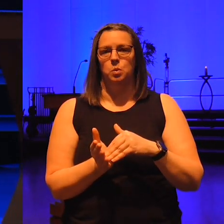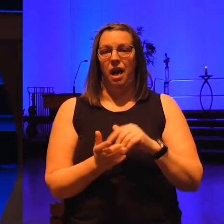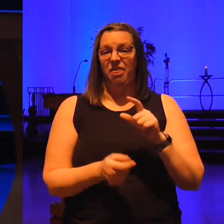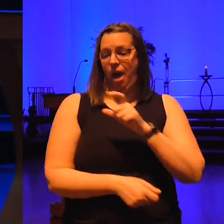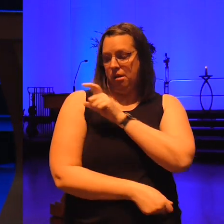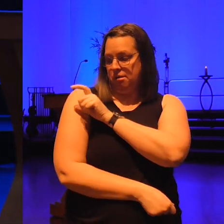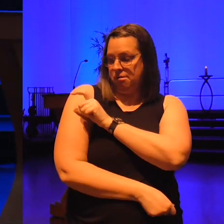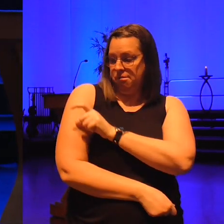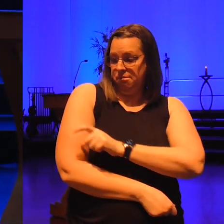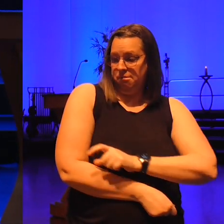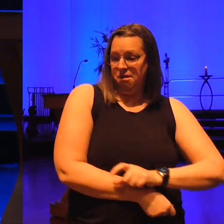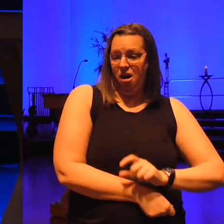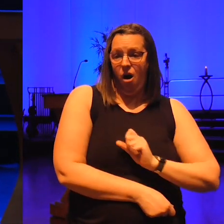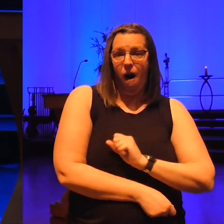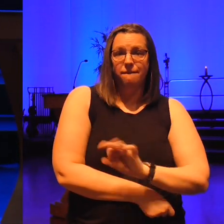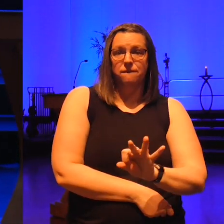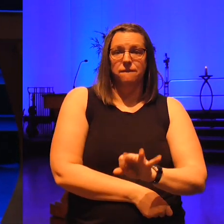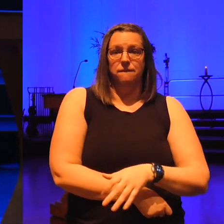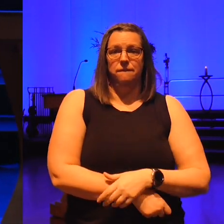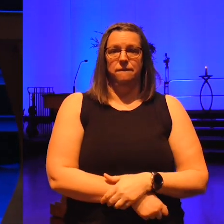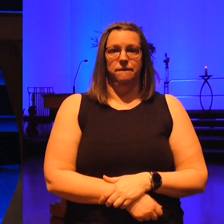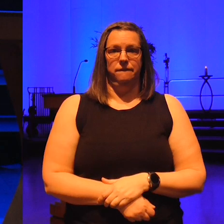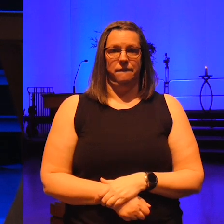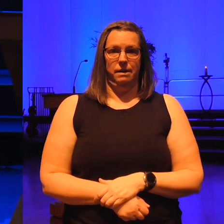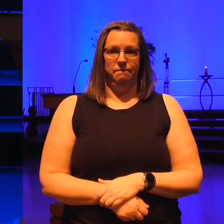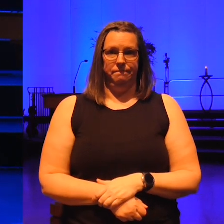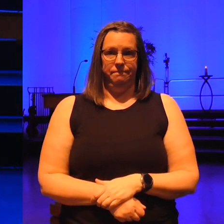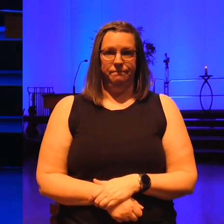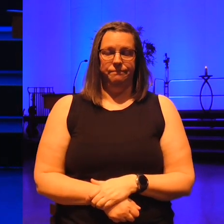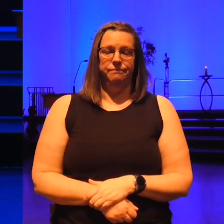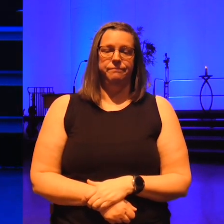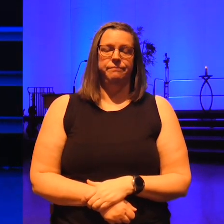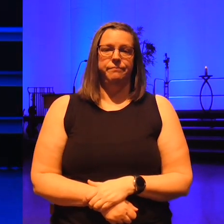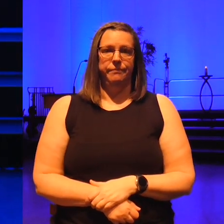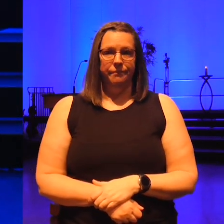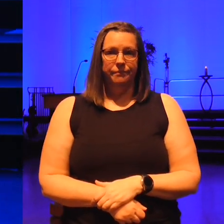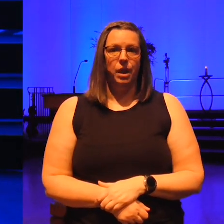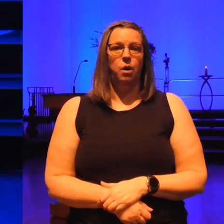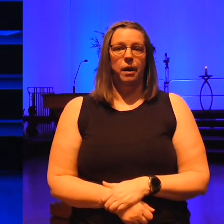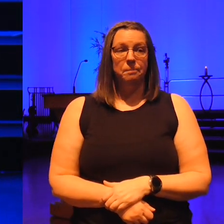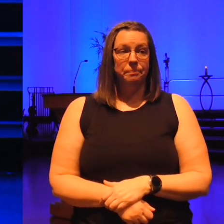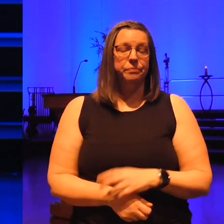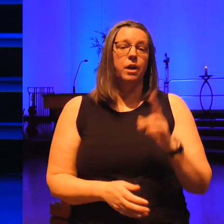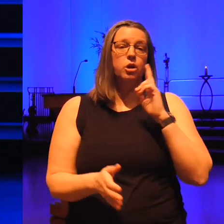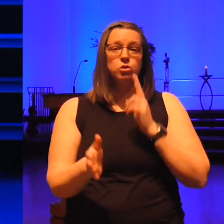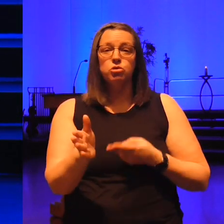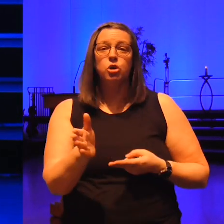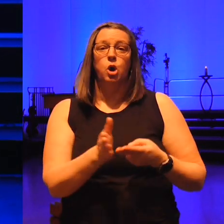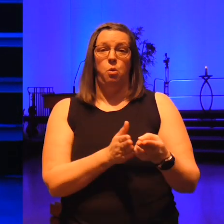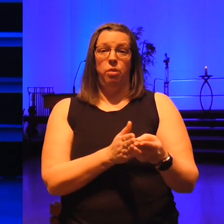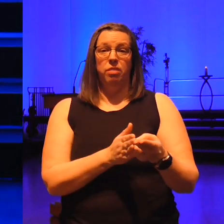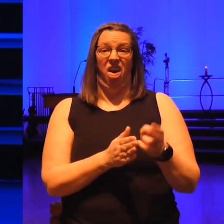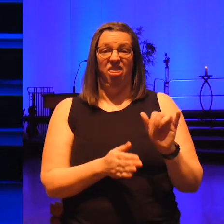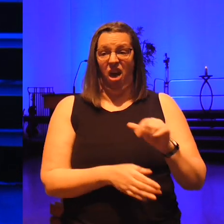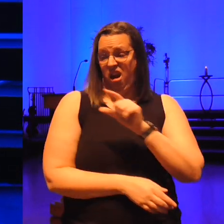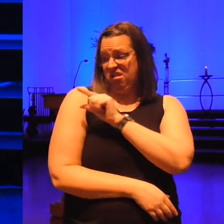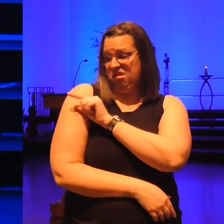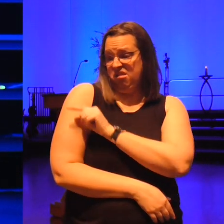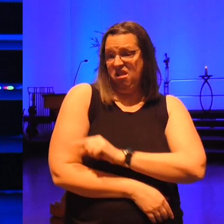off the truth is that rubber clown suit of negative ity sometimes we put it on ourselves